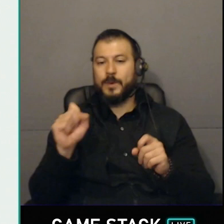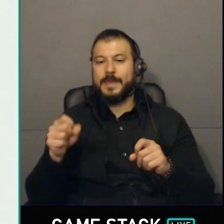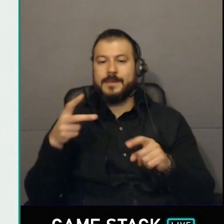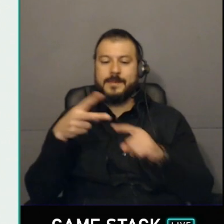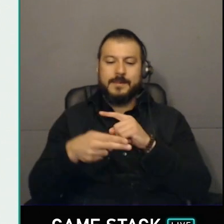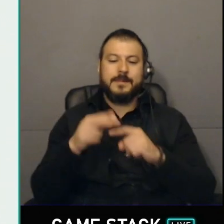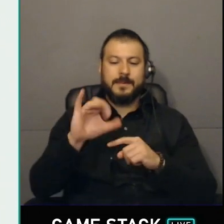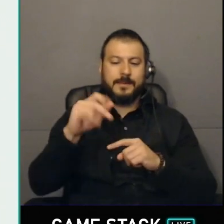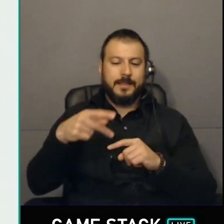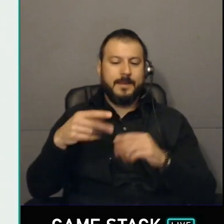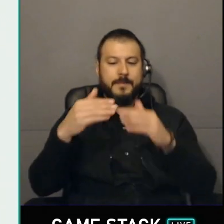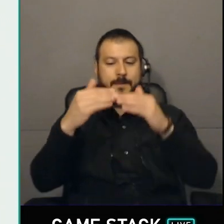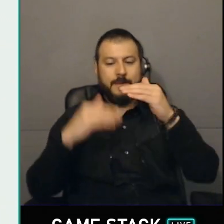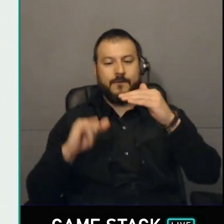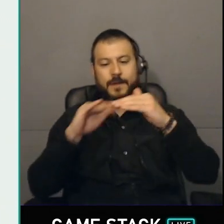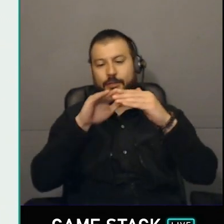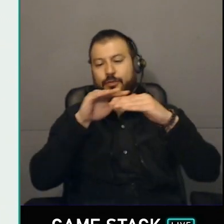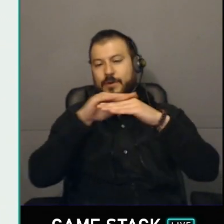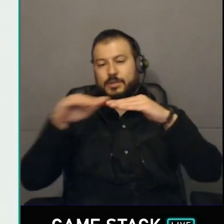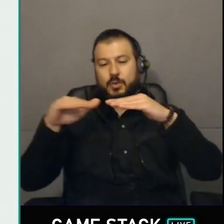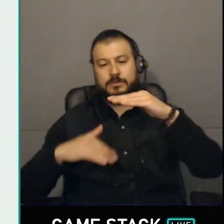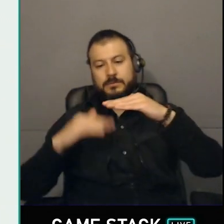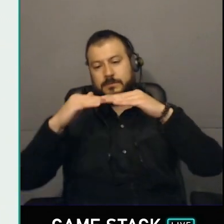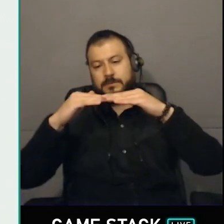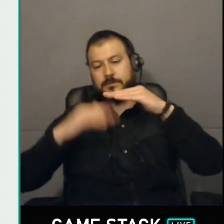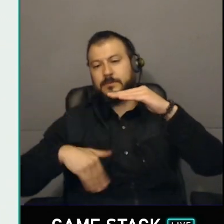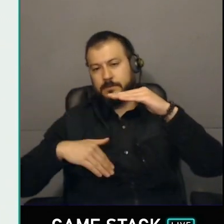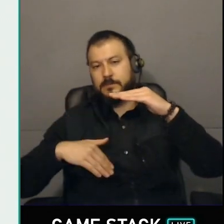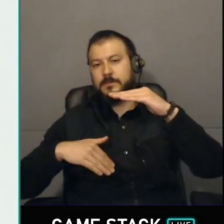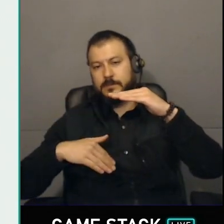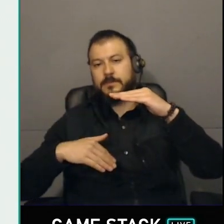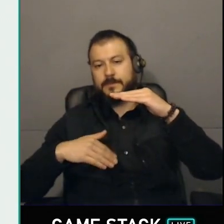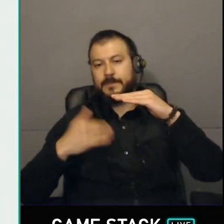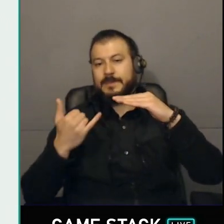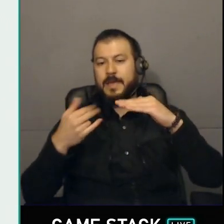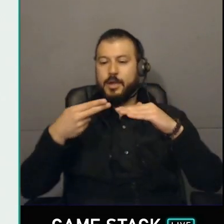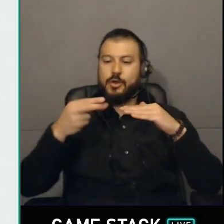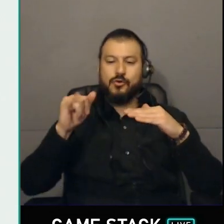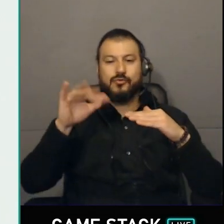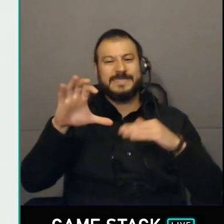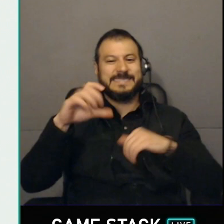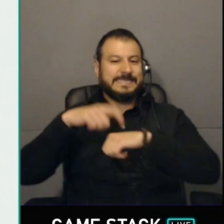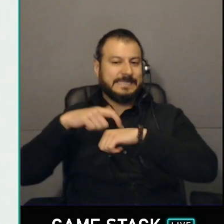below a threshold and, now, again, we're into heuristic time because what is that threshold?